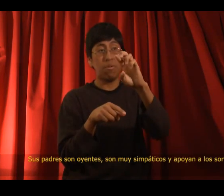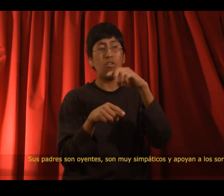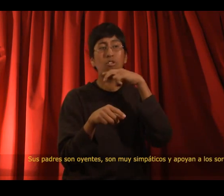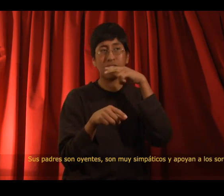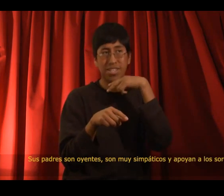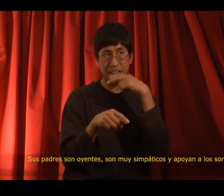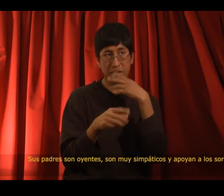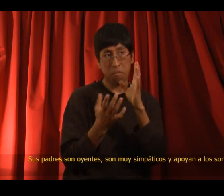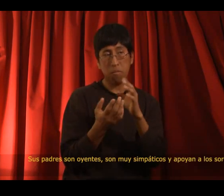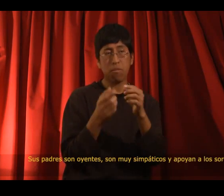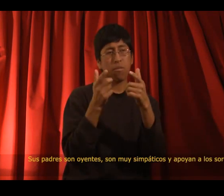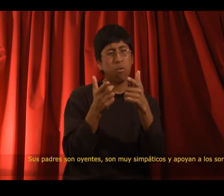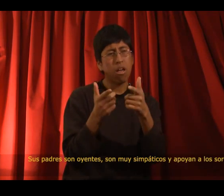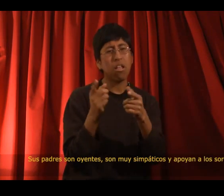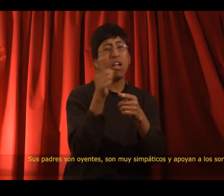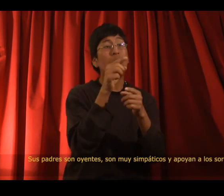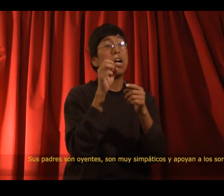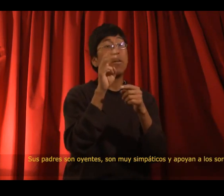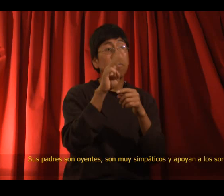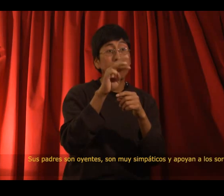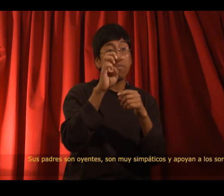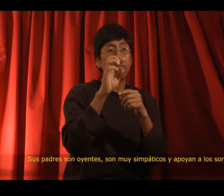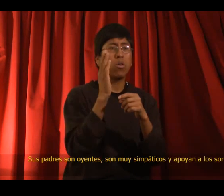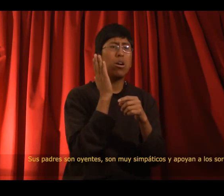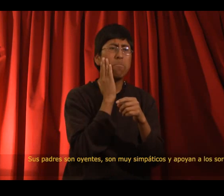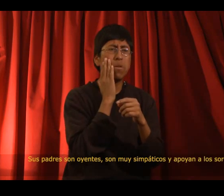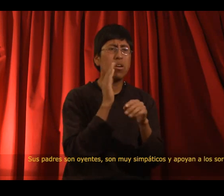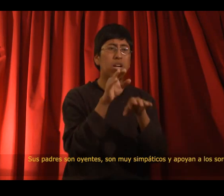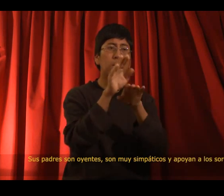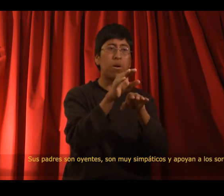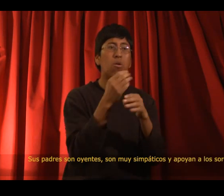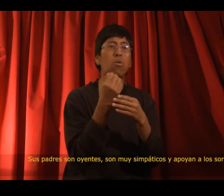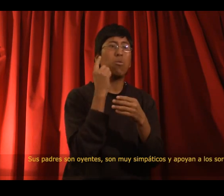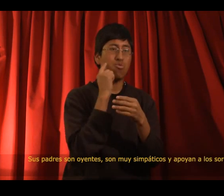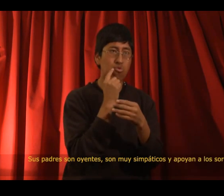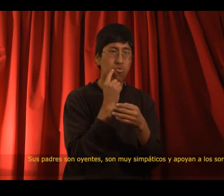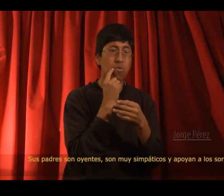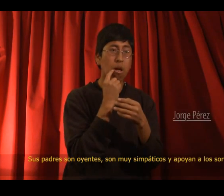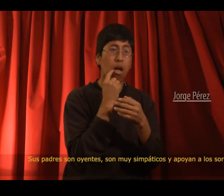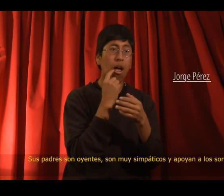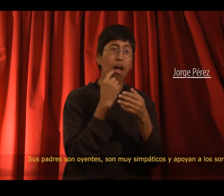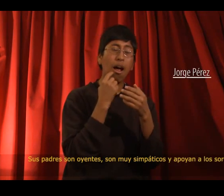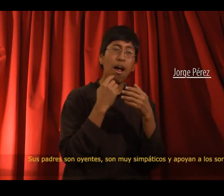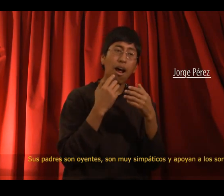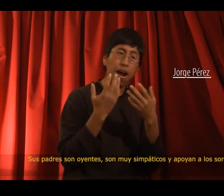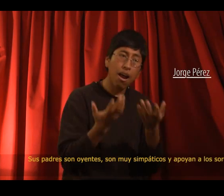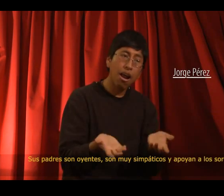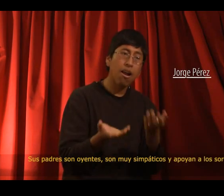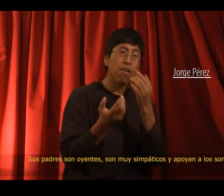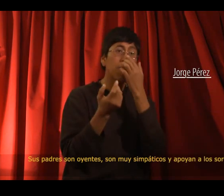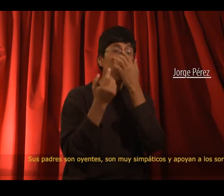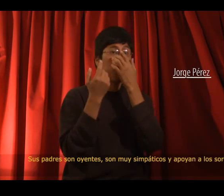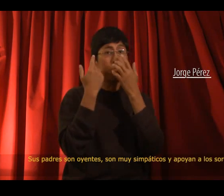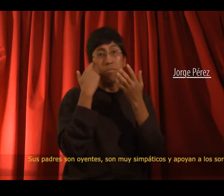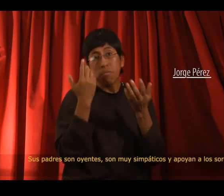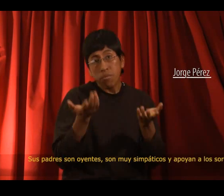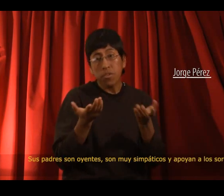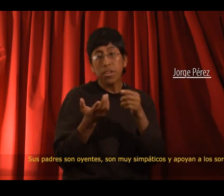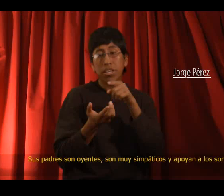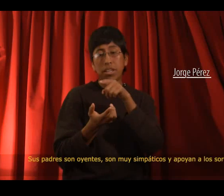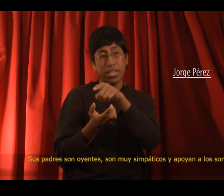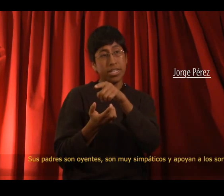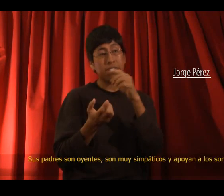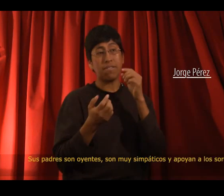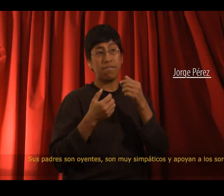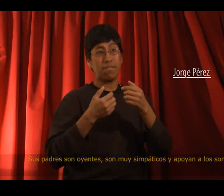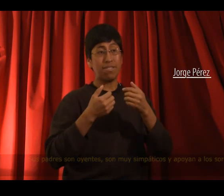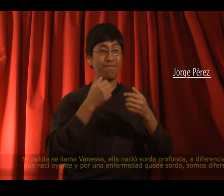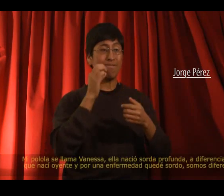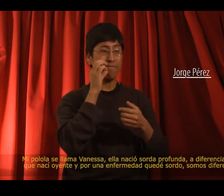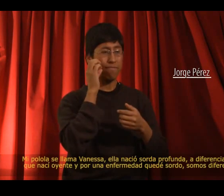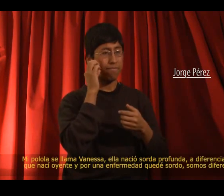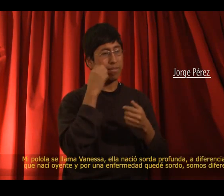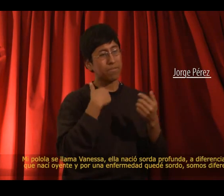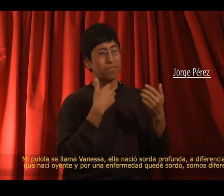Her parents are hearing, they are very nice, and they support deaf people.